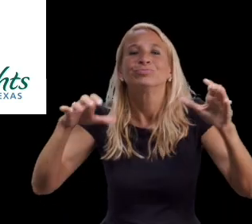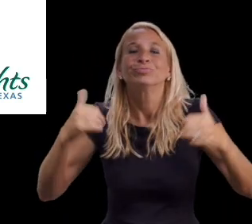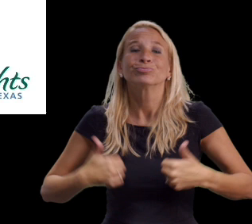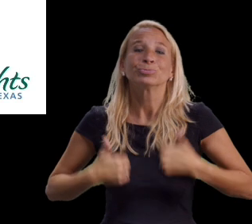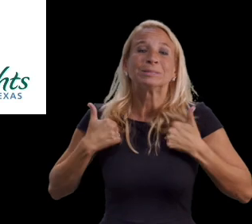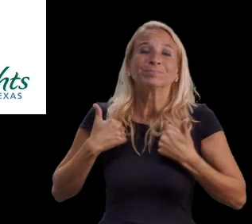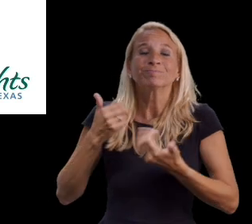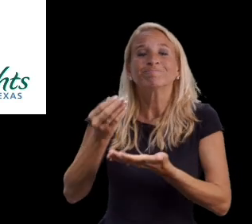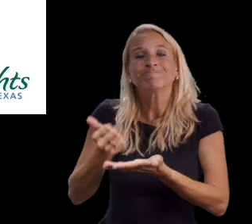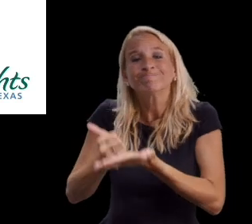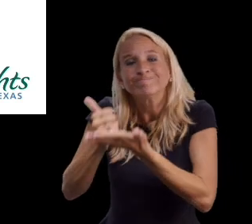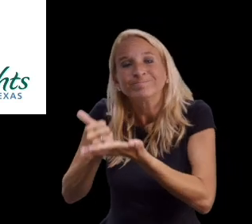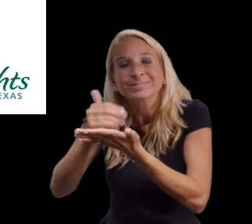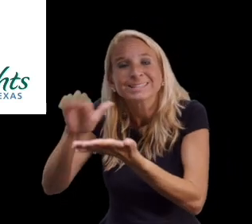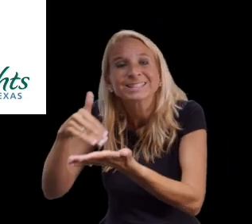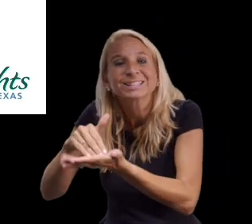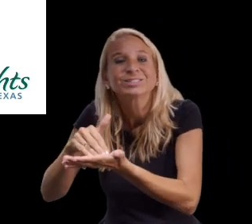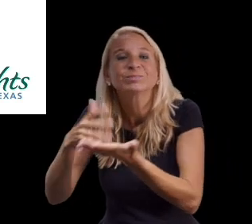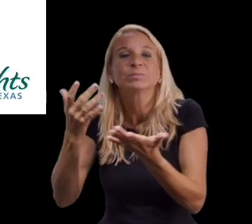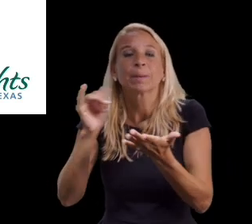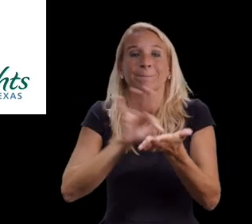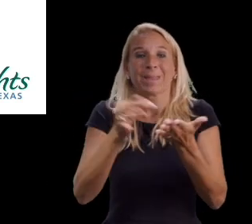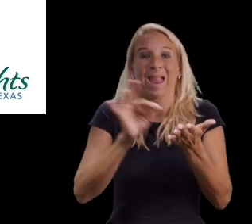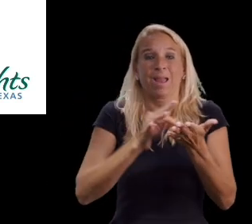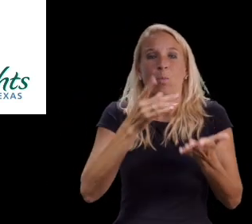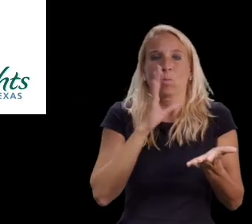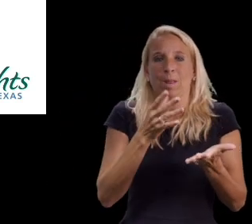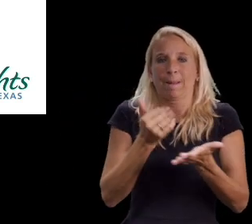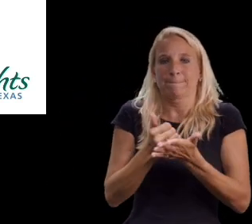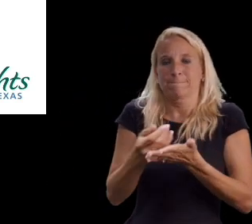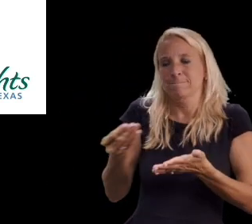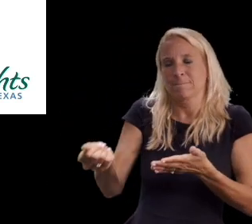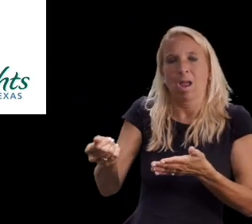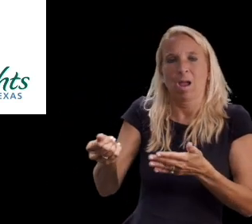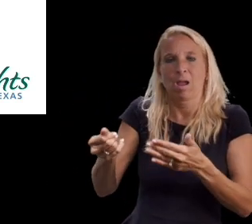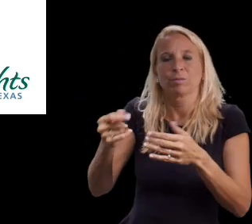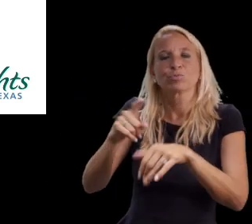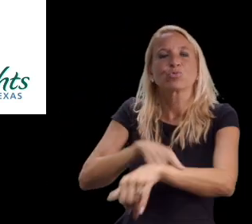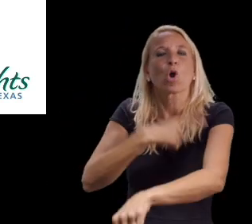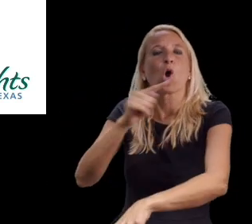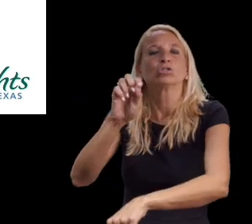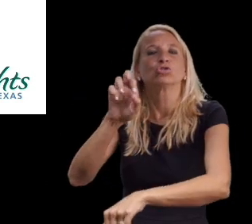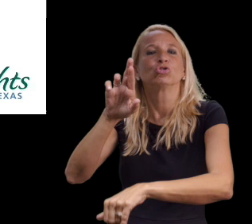or Residential Treatment Centers so that Medicaid would pay for long-term care services.